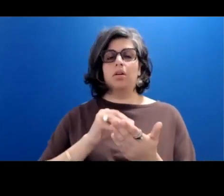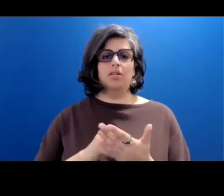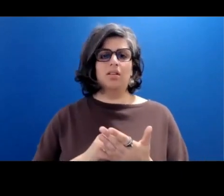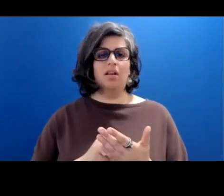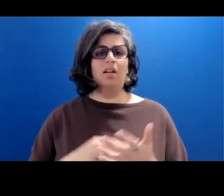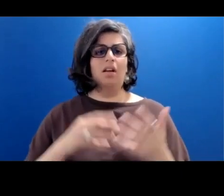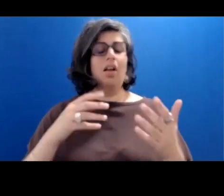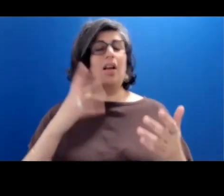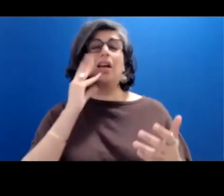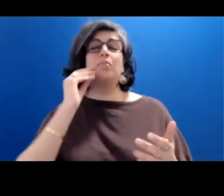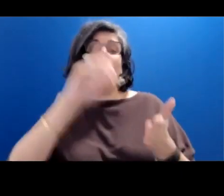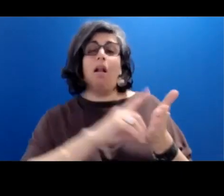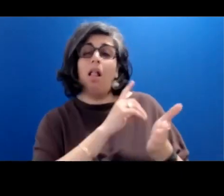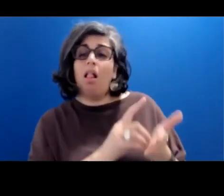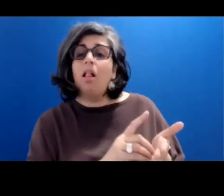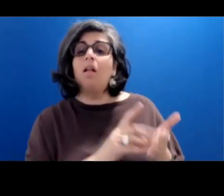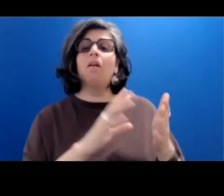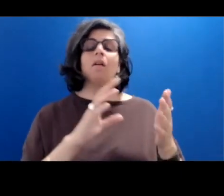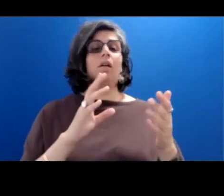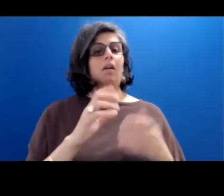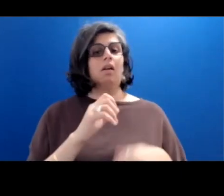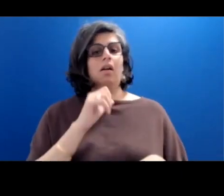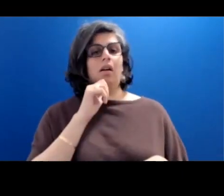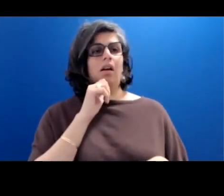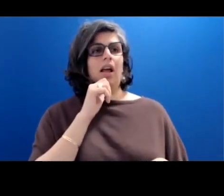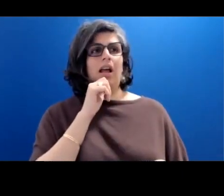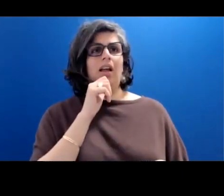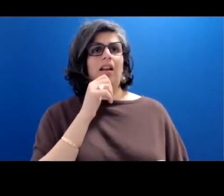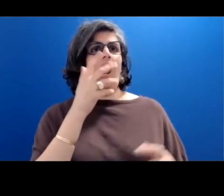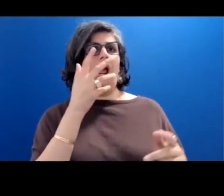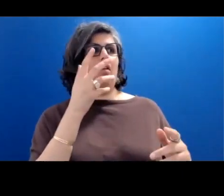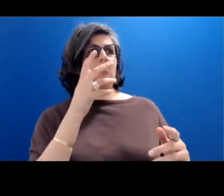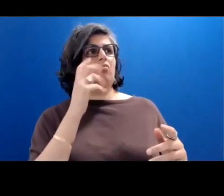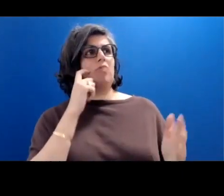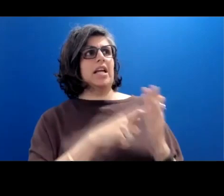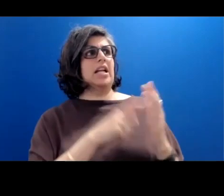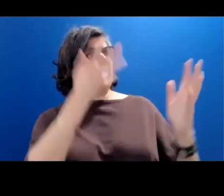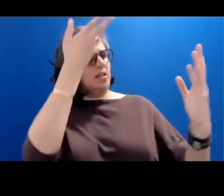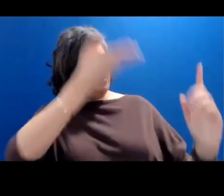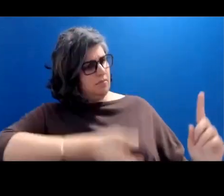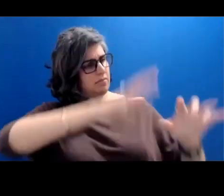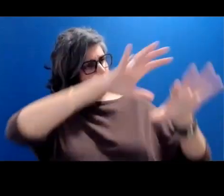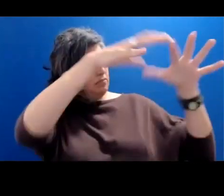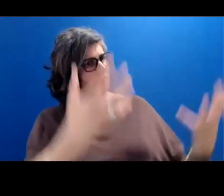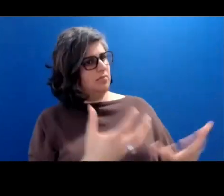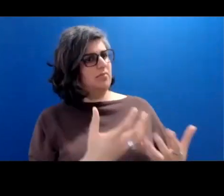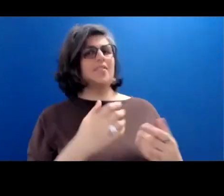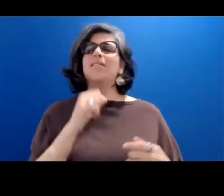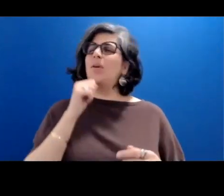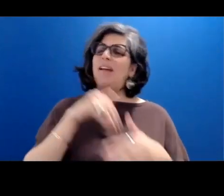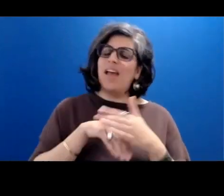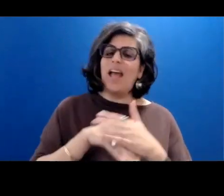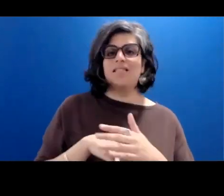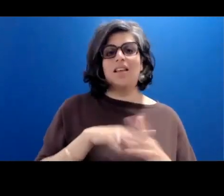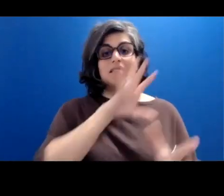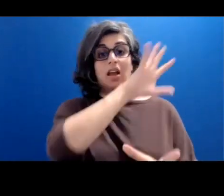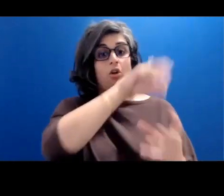they're tired of being misgendered and not being seen as they truly are. And having access that takes them to account their identity,